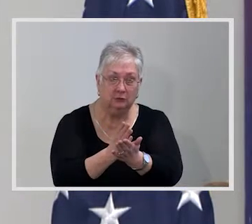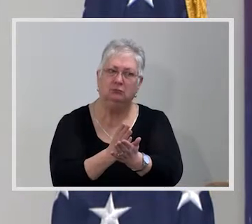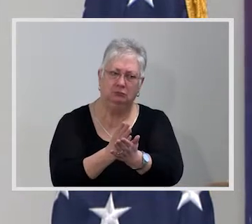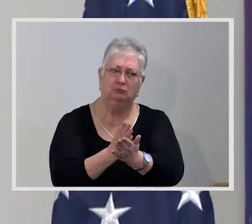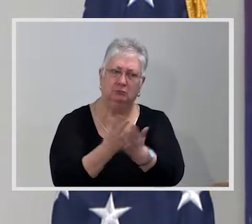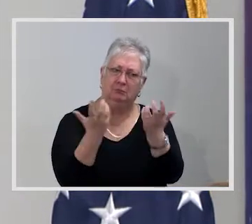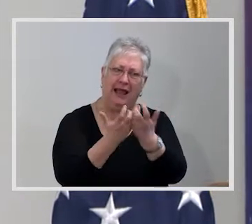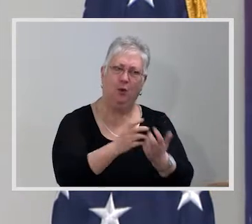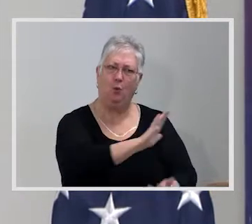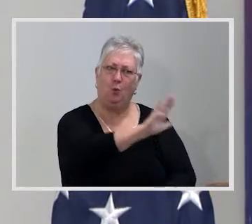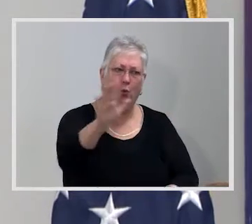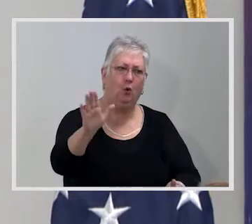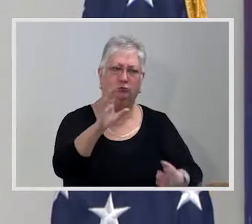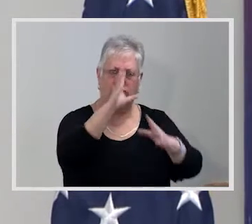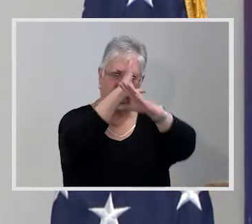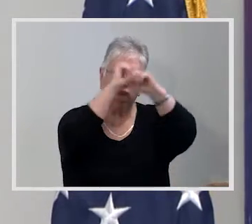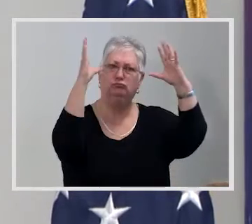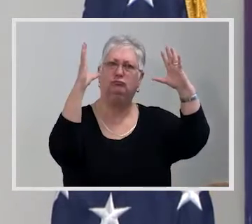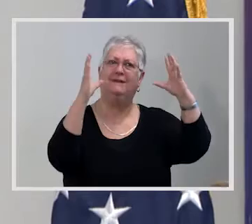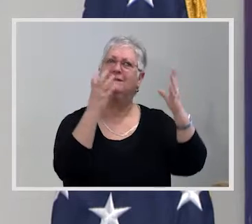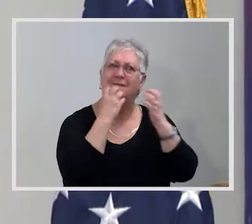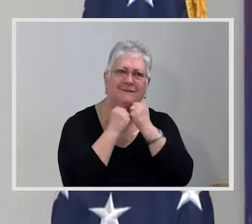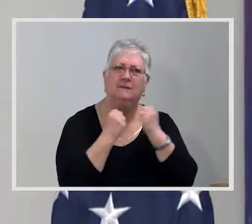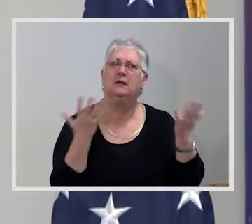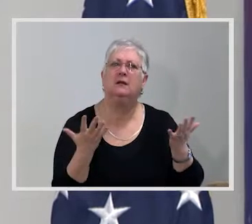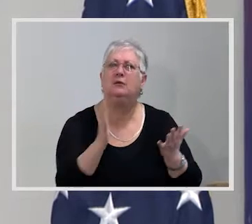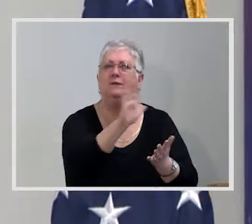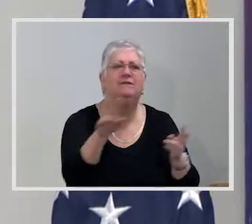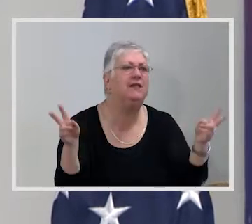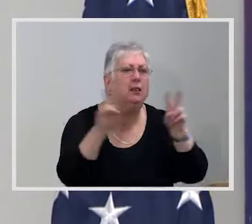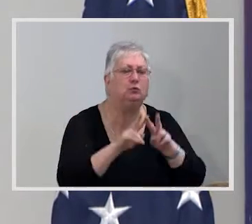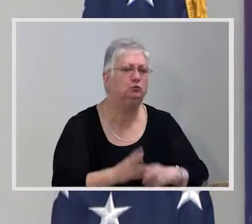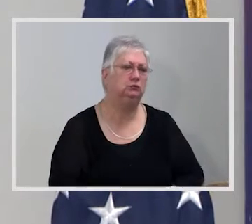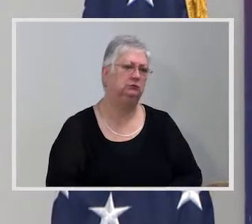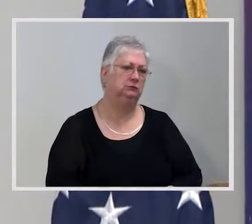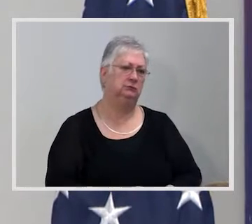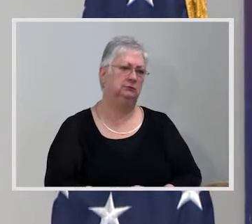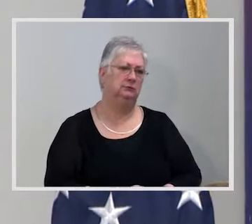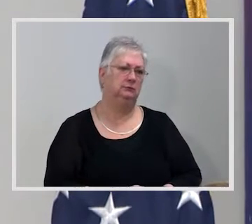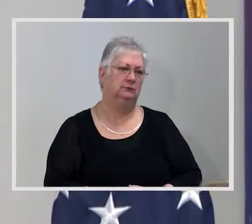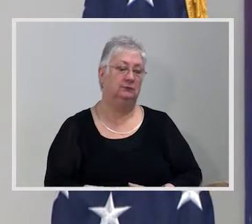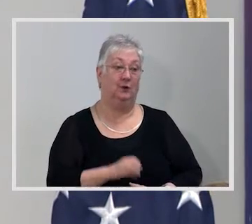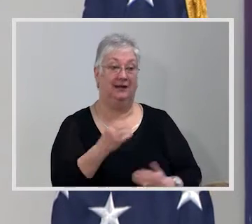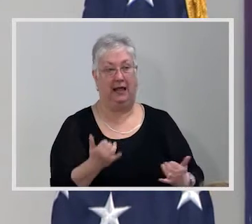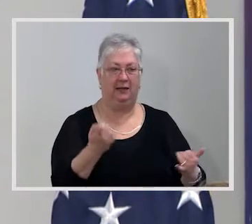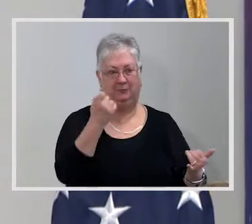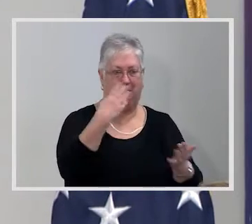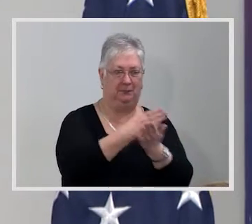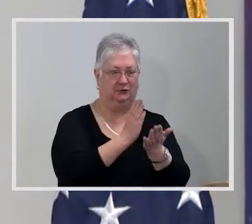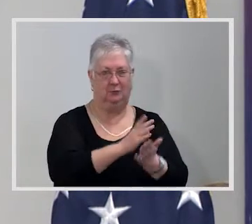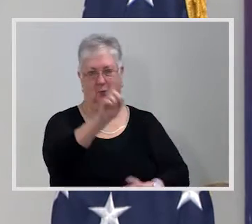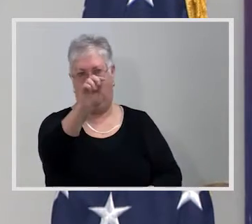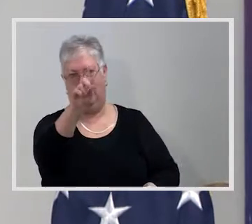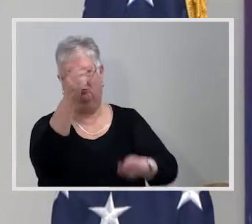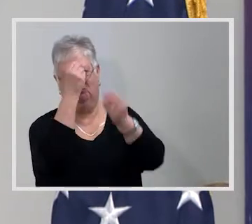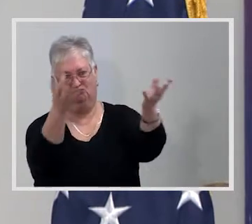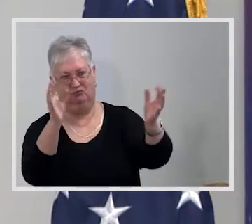I'M GOING TO GIVE YOU A LITTLE BUDGET 101 JUST TO GET YOU ACCLIMATED ON WHAT YOU ARE GOING TO WORK ON THIS AFTERNOON. SO THE SLIDE IN FRONT OF YOU --